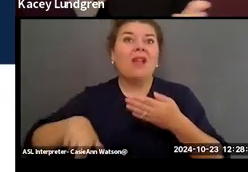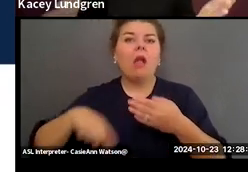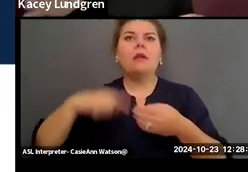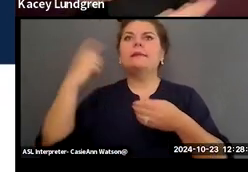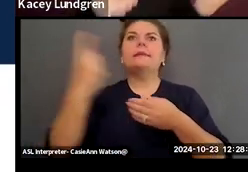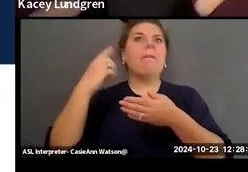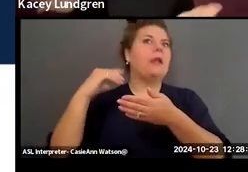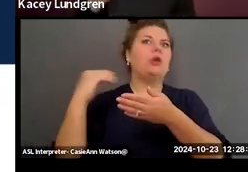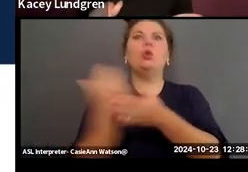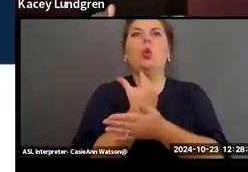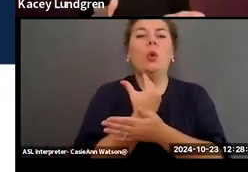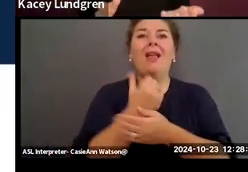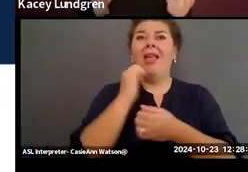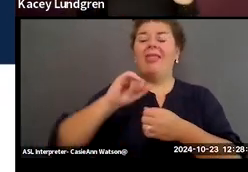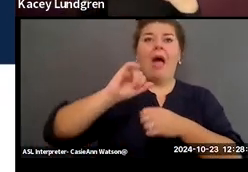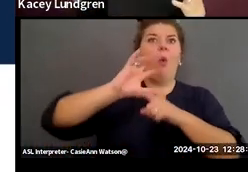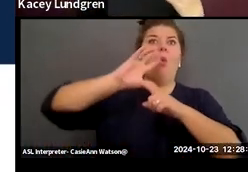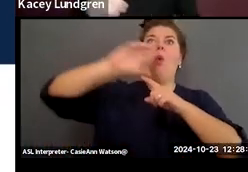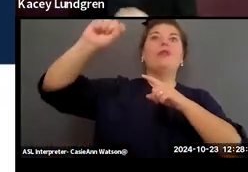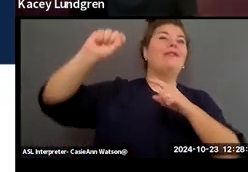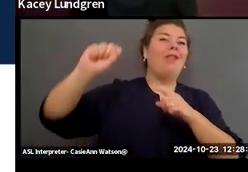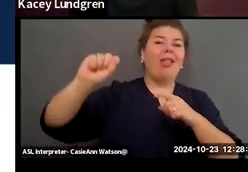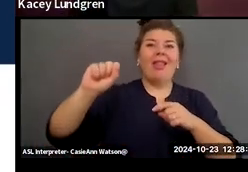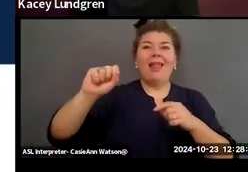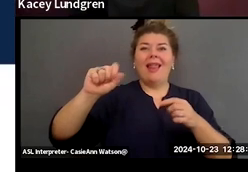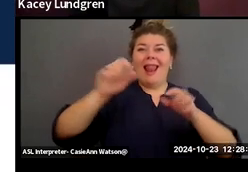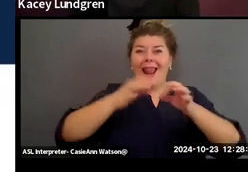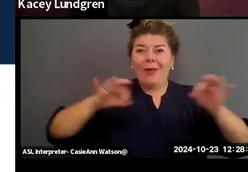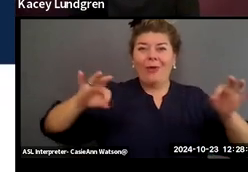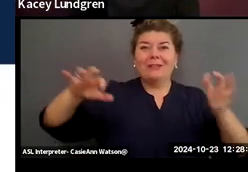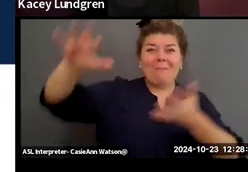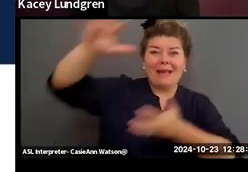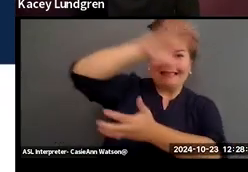And that wonderful language mixing, that's what became American Sign Language.